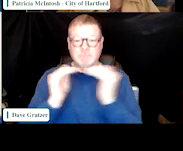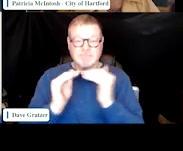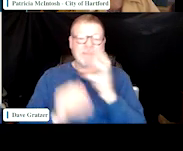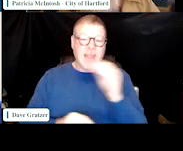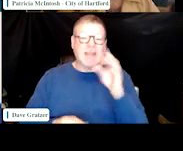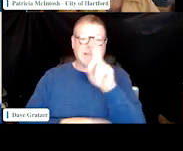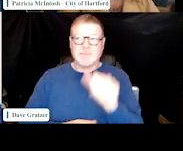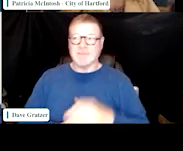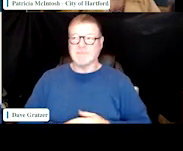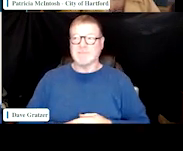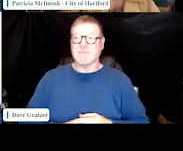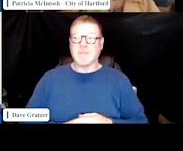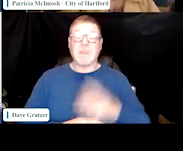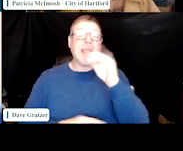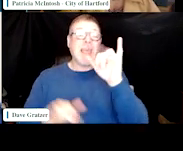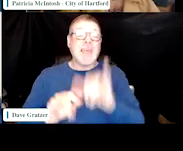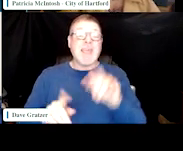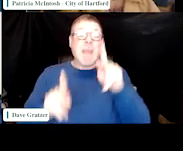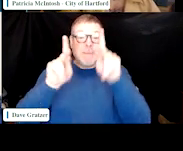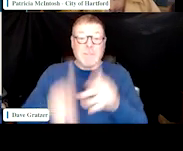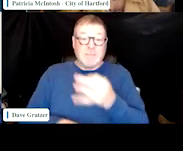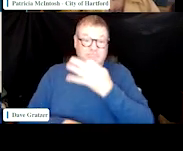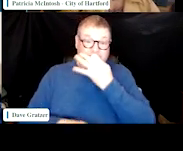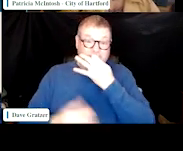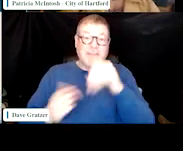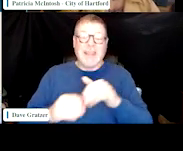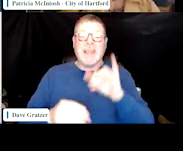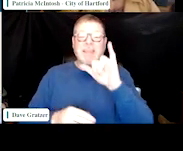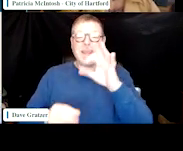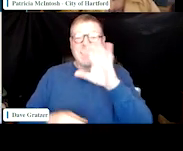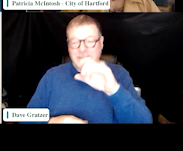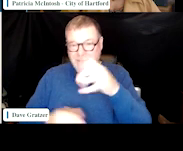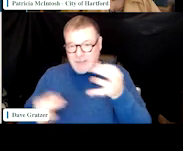The Arc's subject matter expert on topics of justice and IDD,